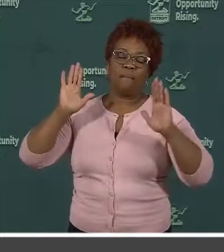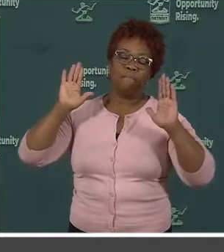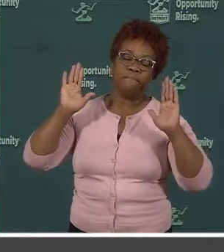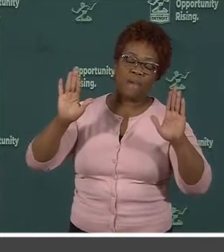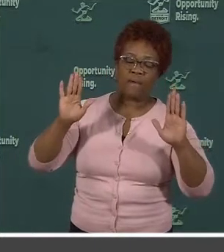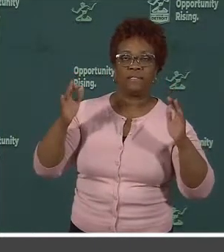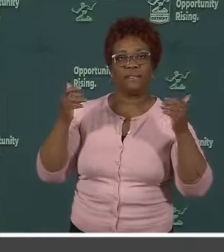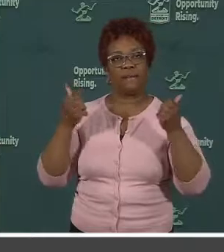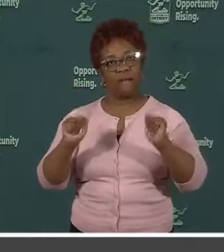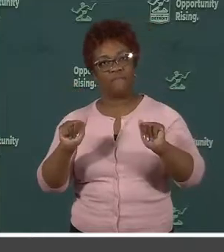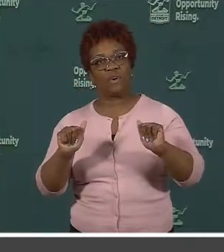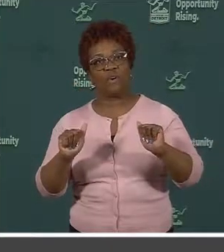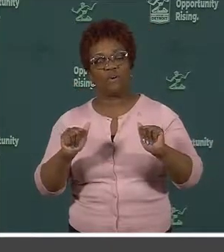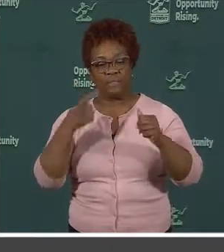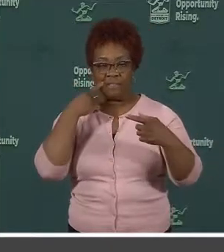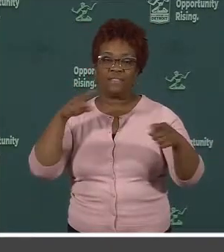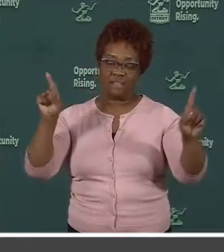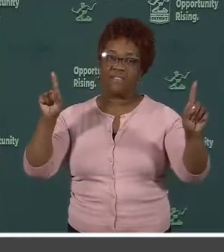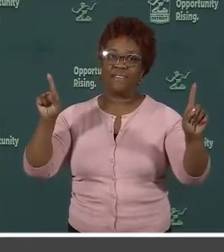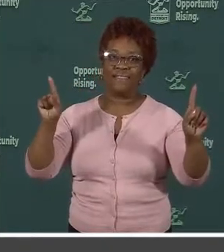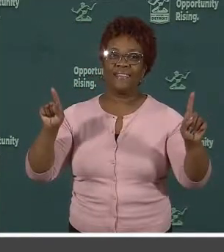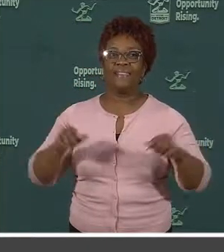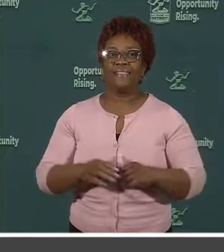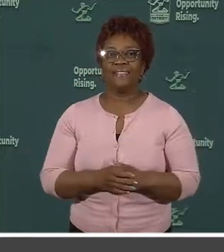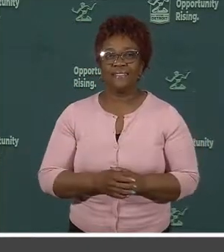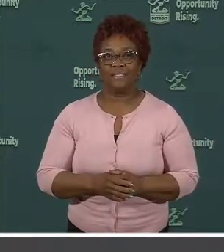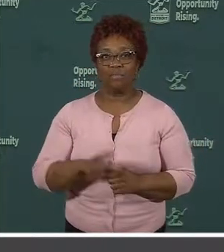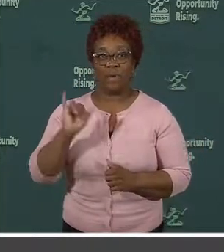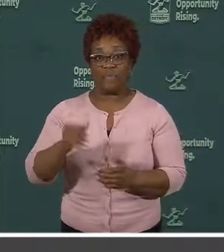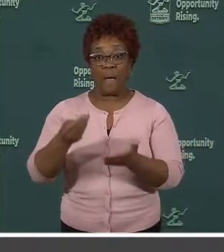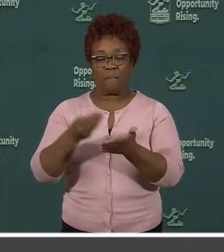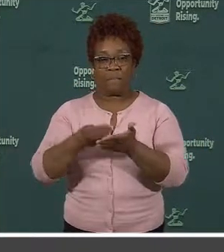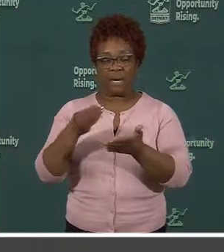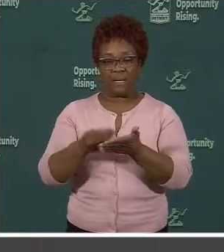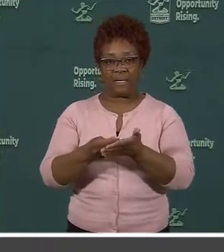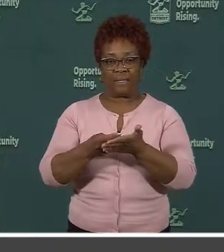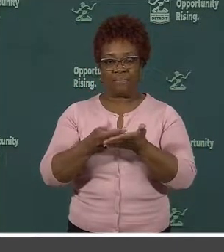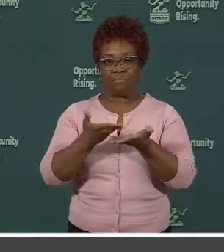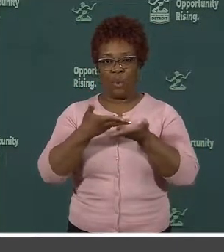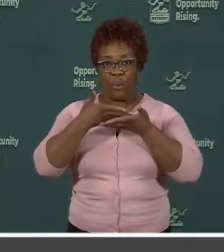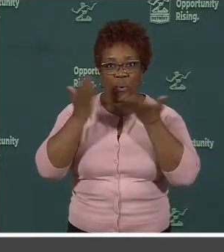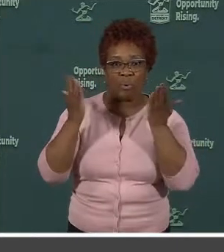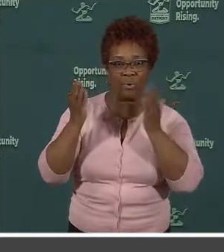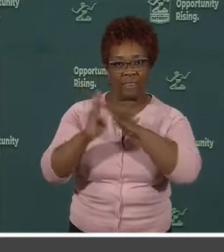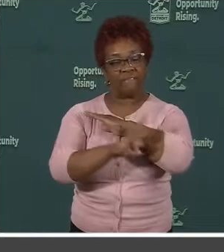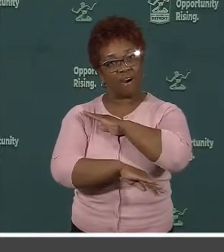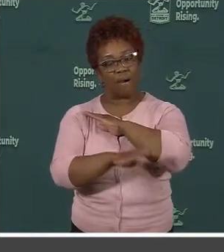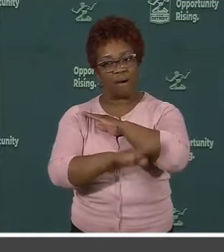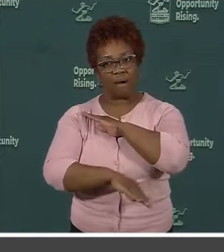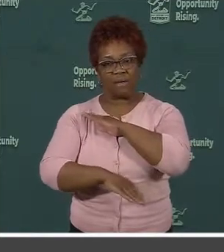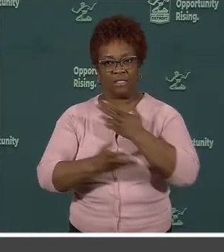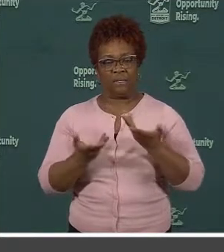BEEN SUCCESSFUL BUT THAT MONEY IS GOING TO RUN OUT THIS FALL AND THE QUESTION IS WHAT ARE OUR TENANT IS GOING TO DO FOR